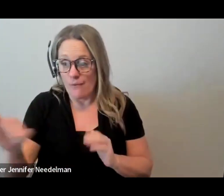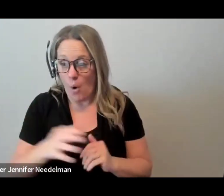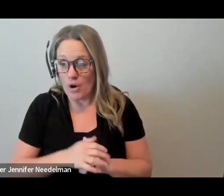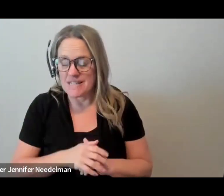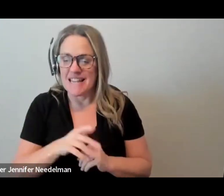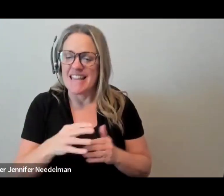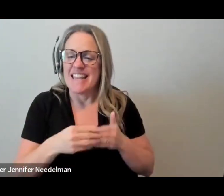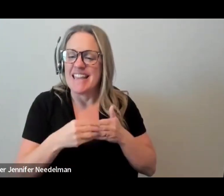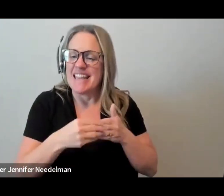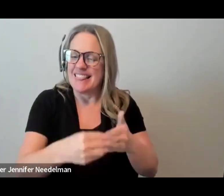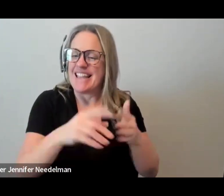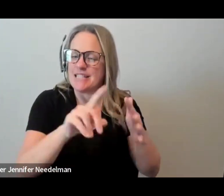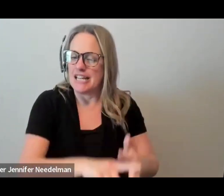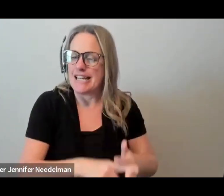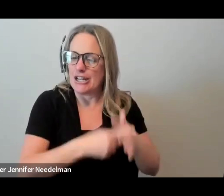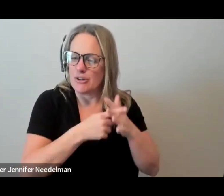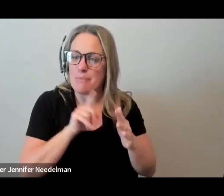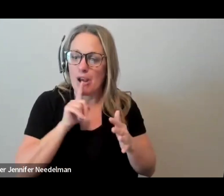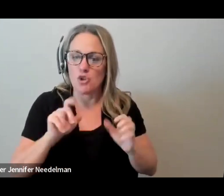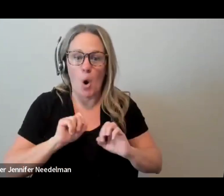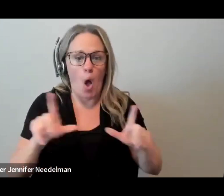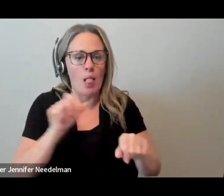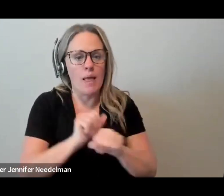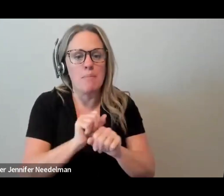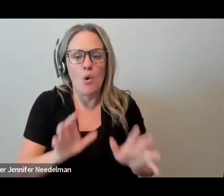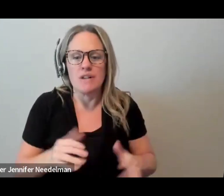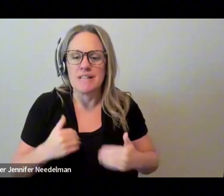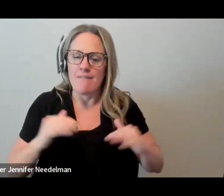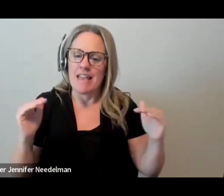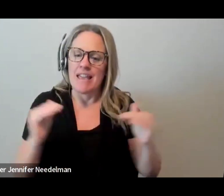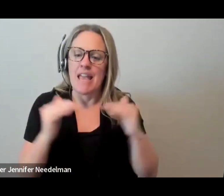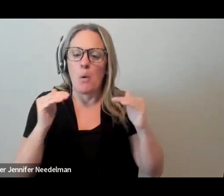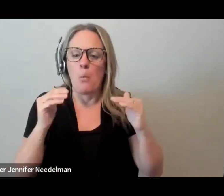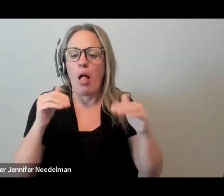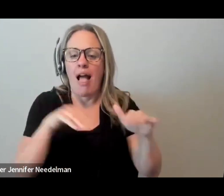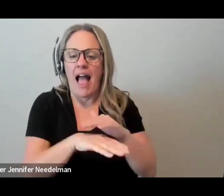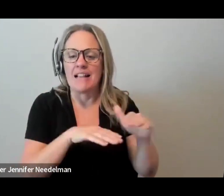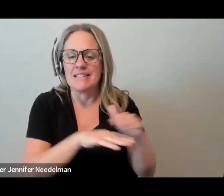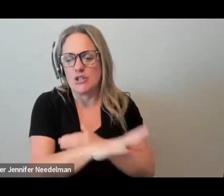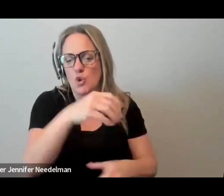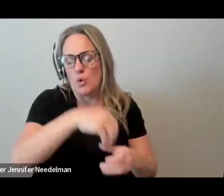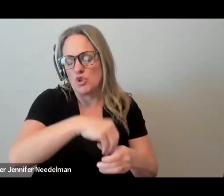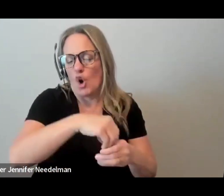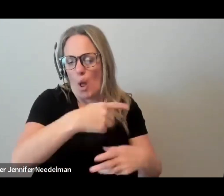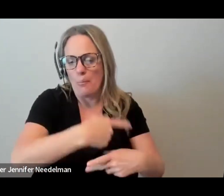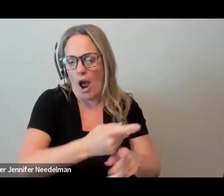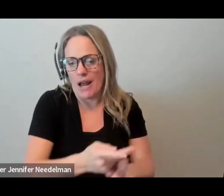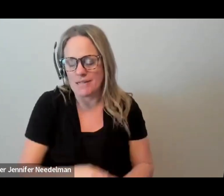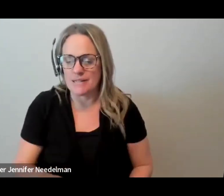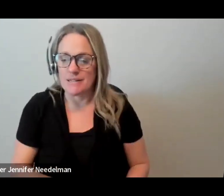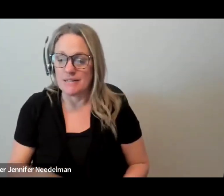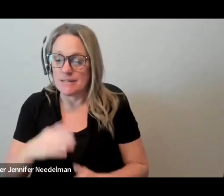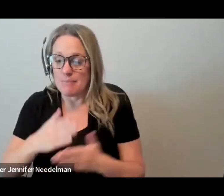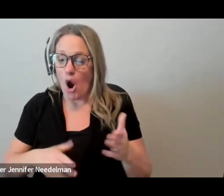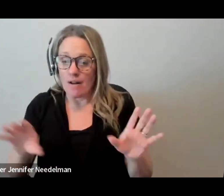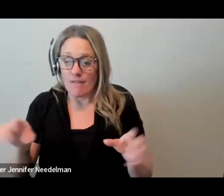to ensure all employees have equitable access to internal technology and products. As part of the Office of Accessibility,